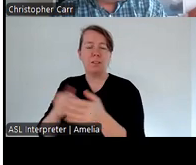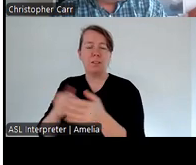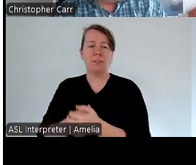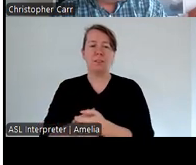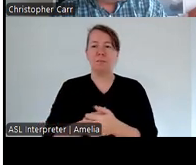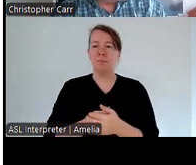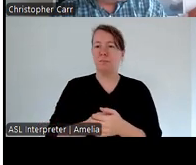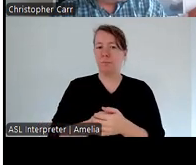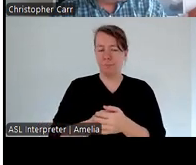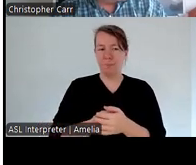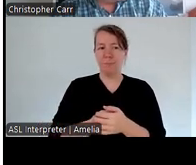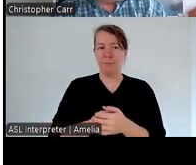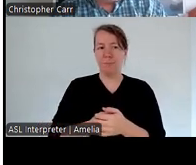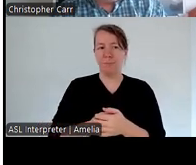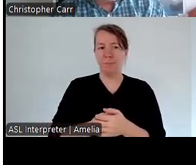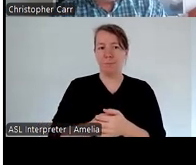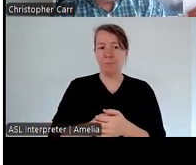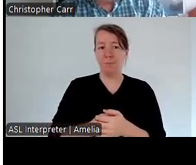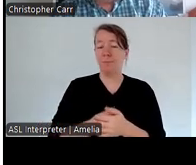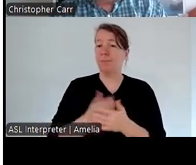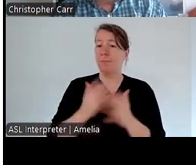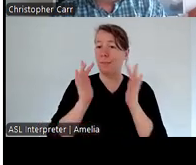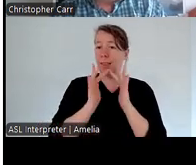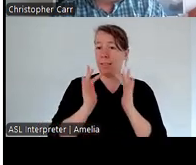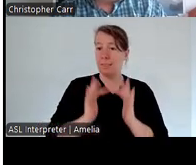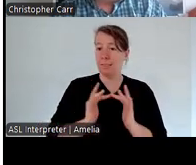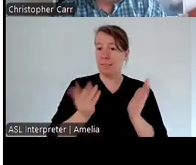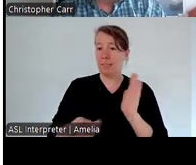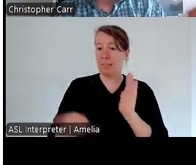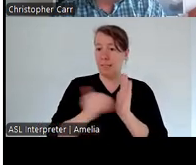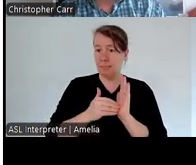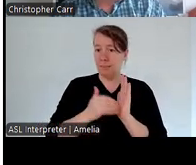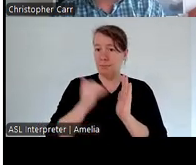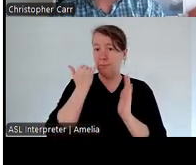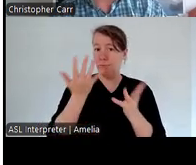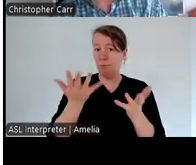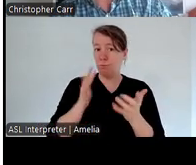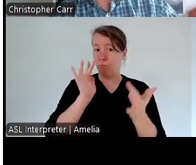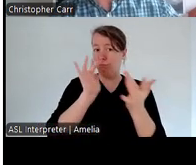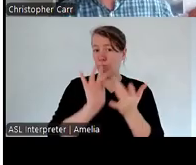And these are links again for the visual adjustments, for both the EPUB technique